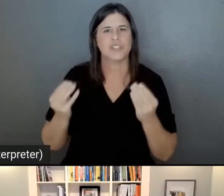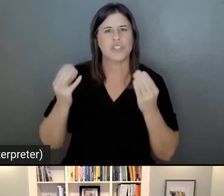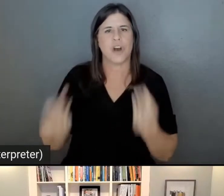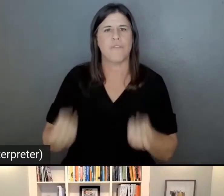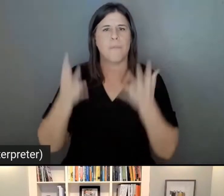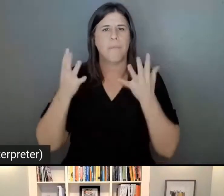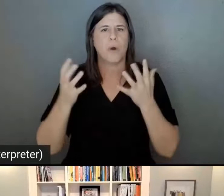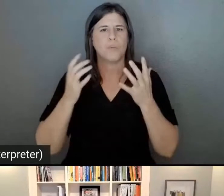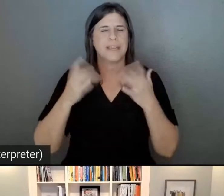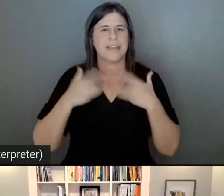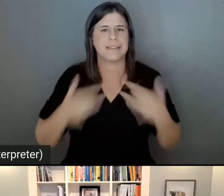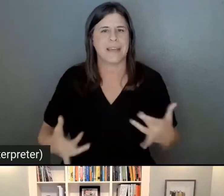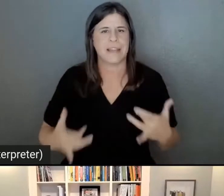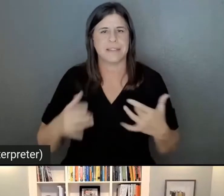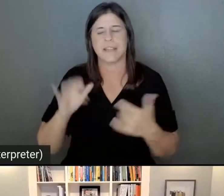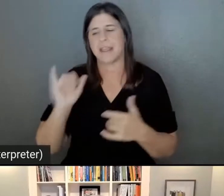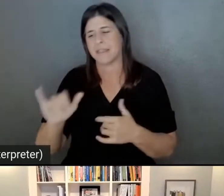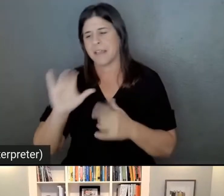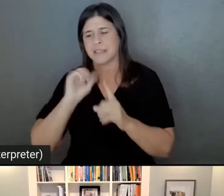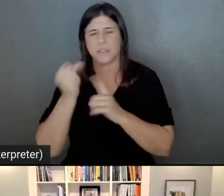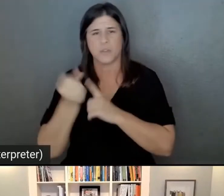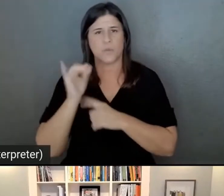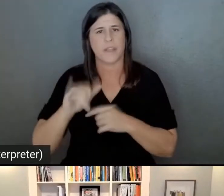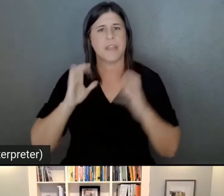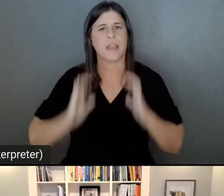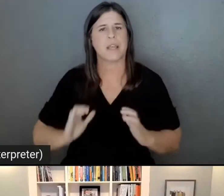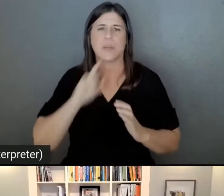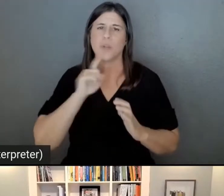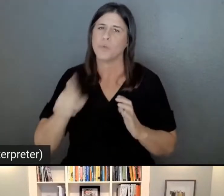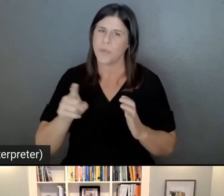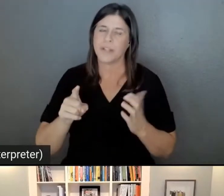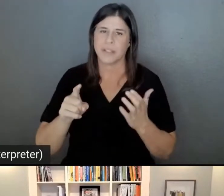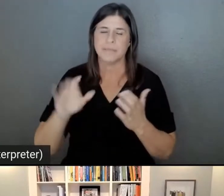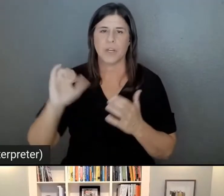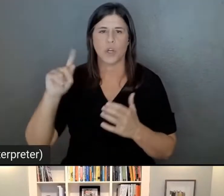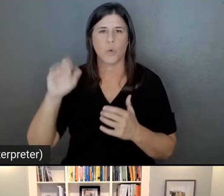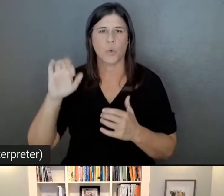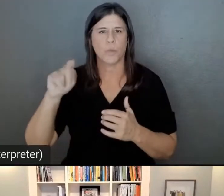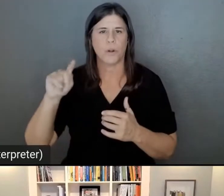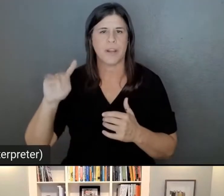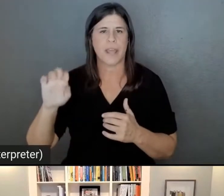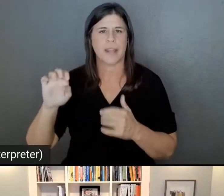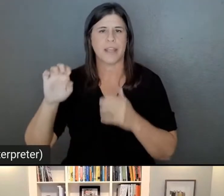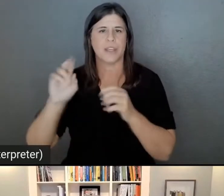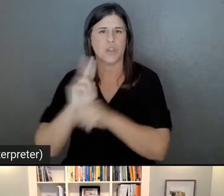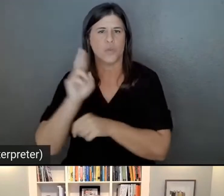This is a use case where customers and a classic Kubernetes use case customers from maybe different teams